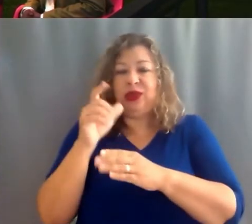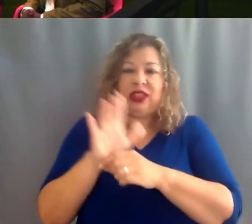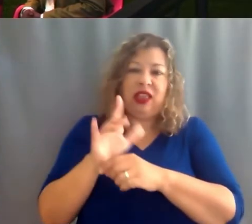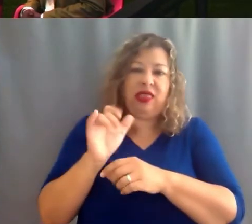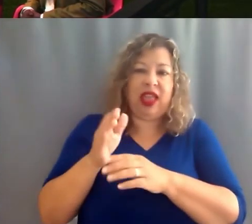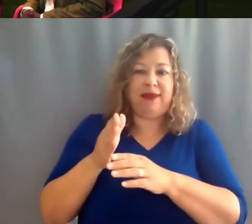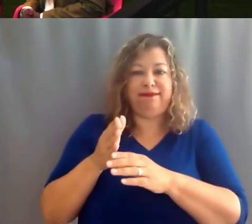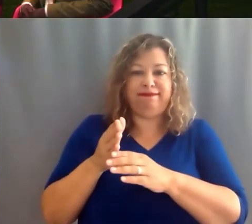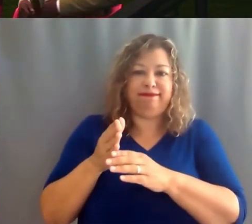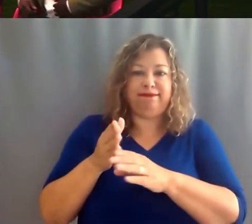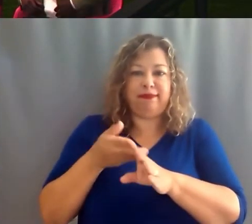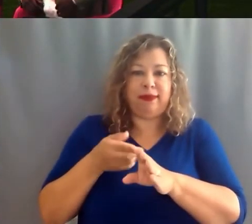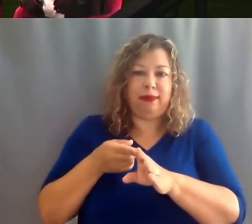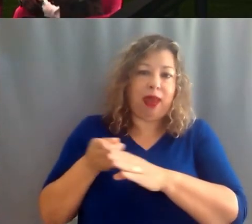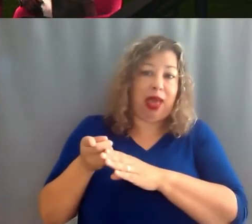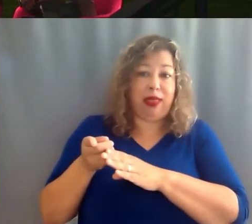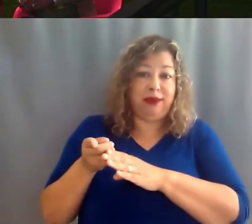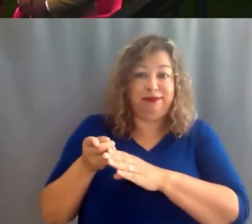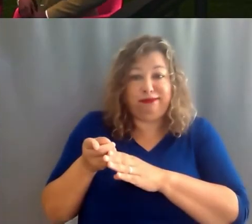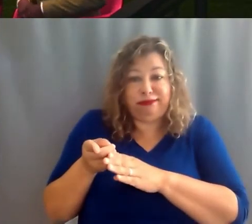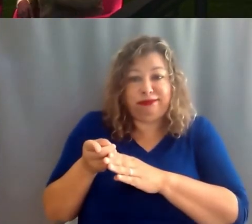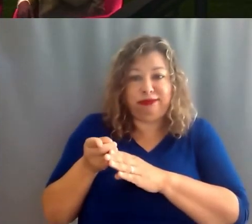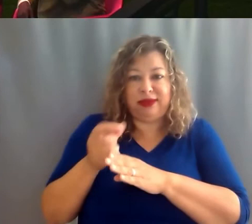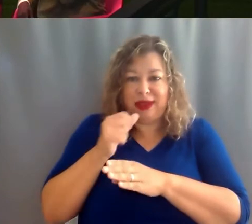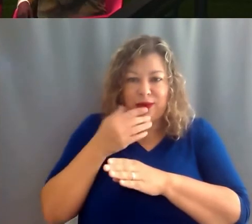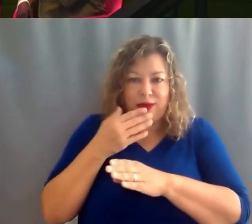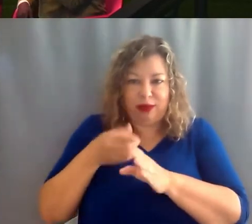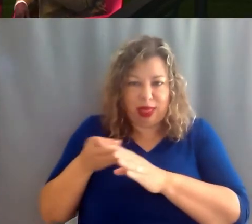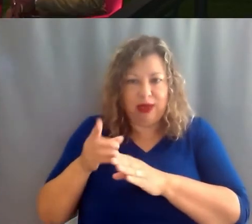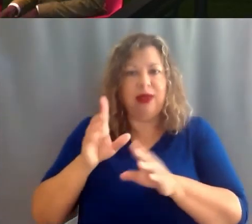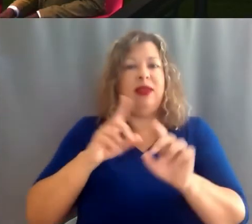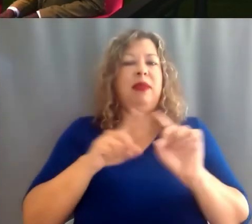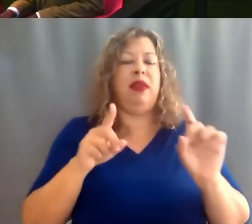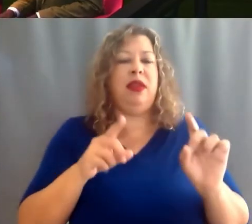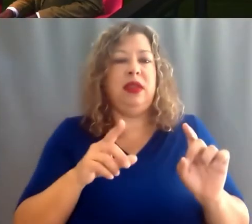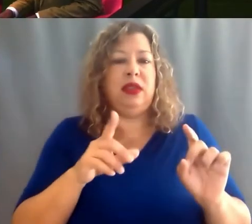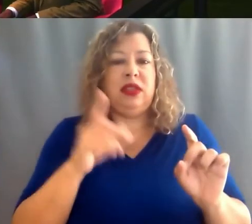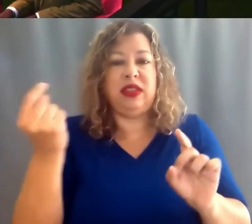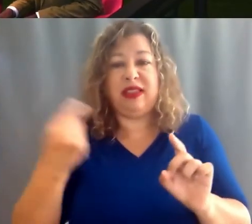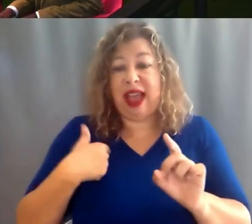If I was a teacher who was not trained in all the things we're talking about here, that we want everybody to do.